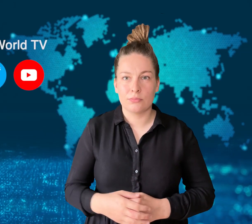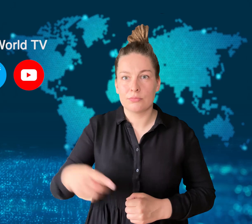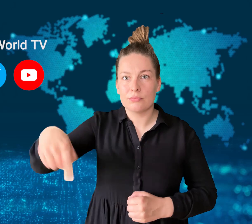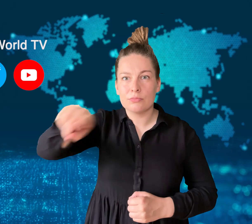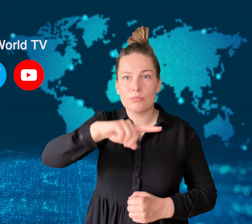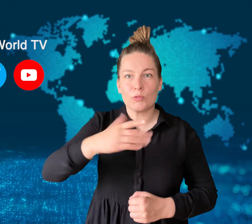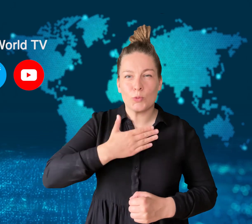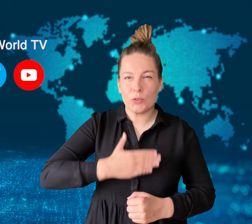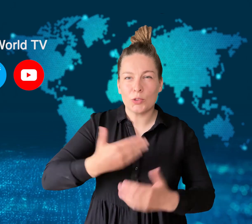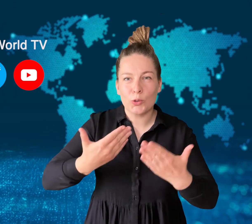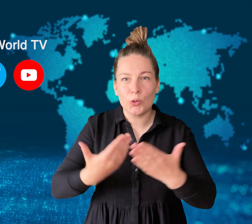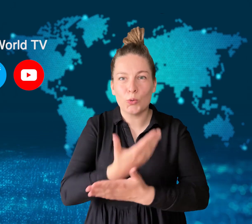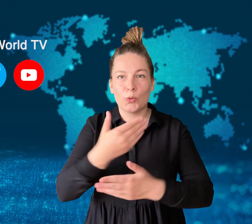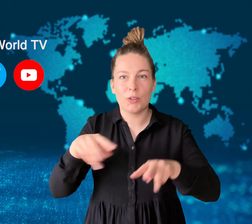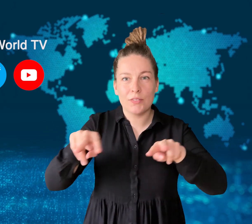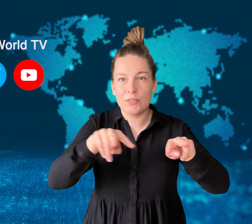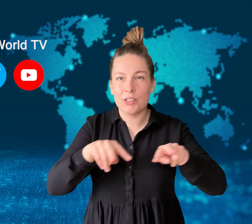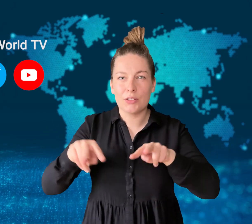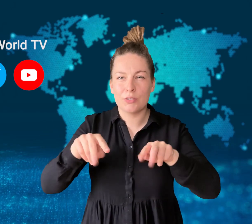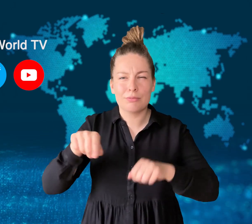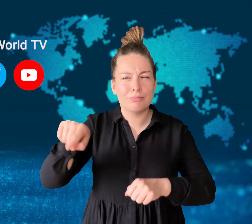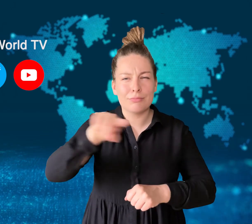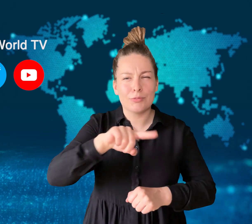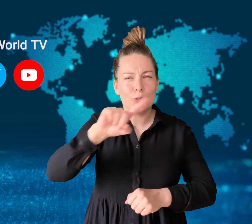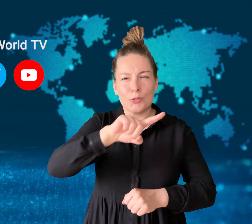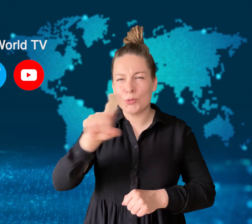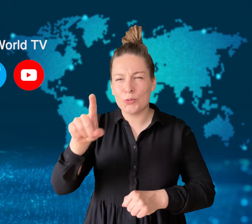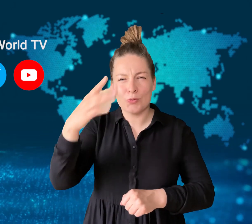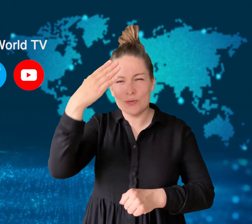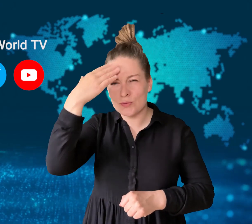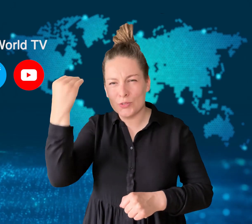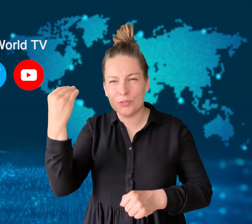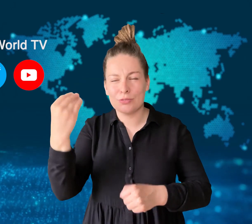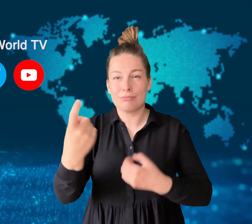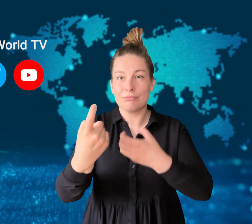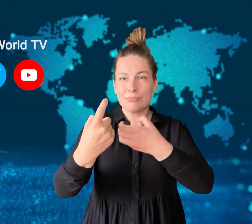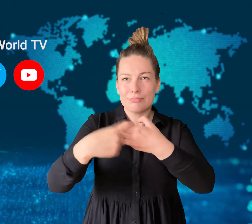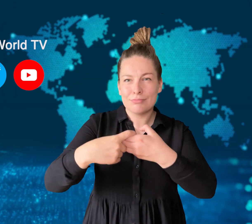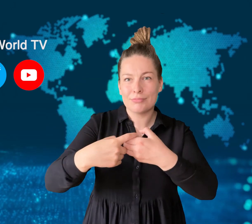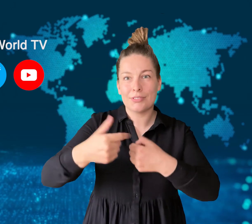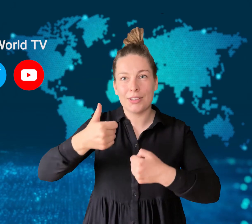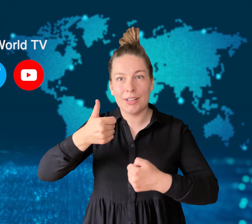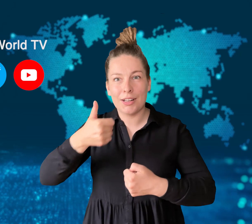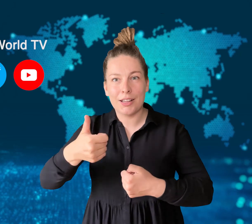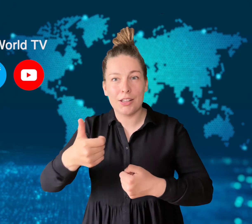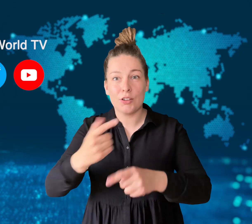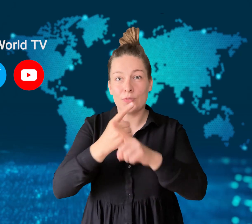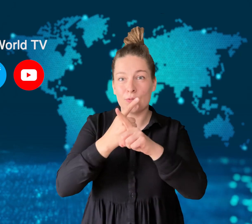Don't forget to subscribe, like, and follow H3 World TV